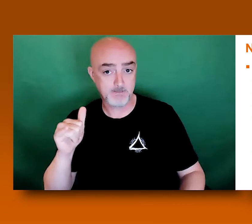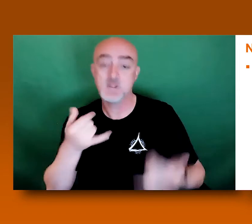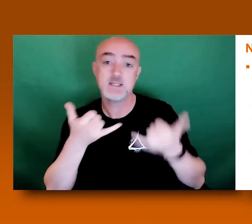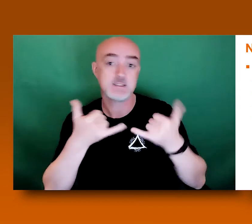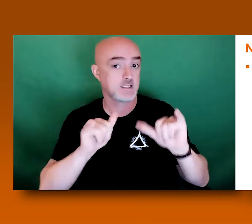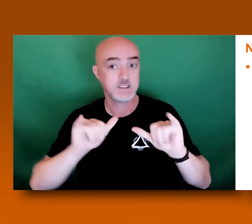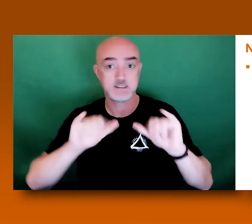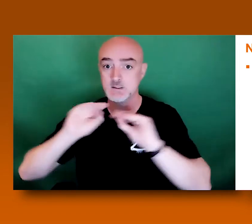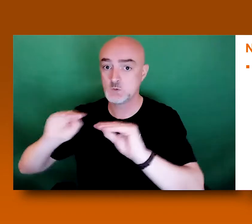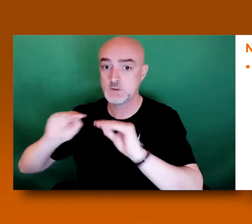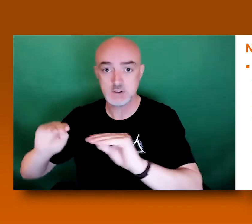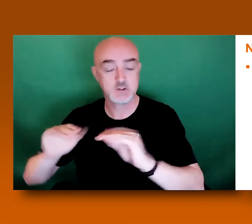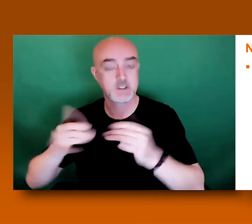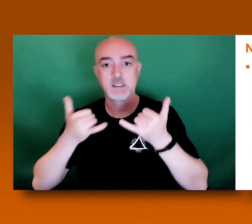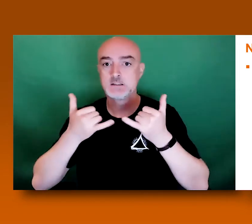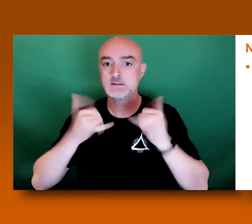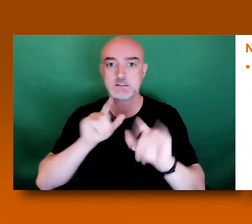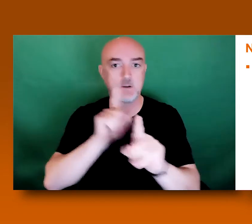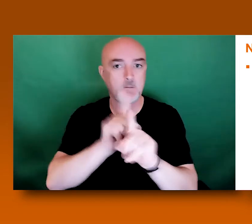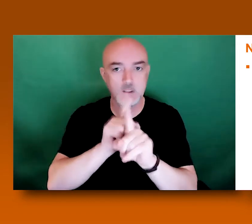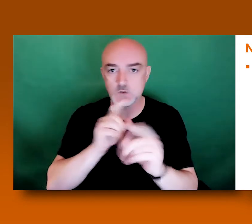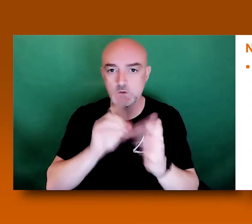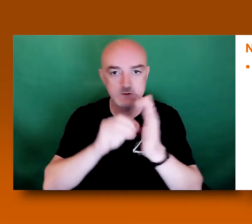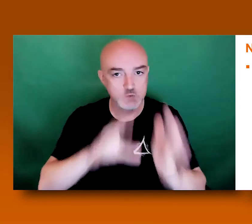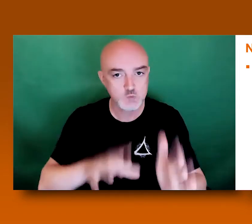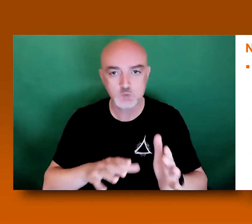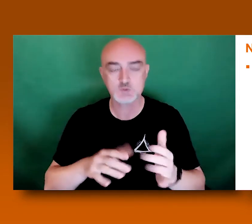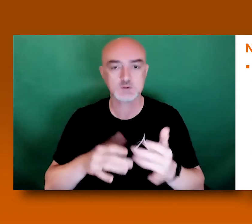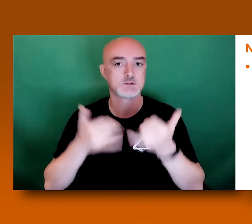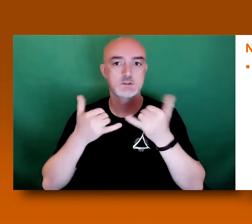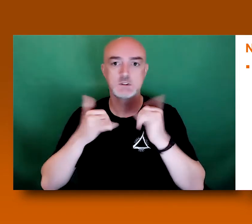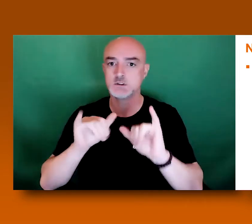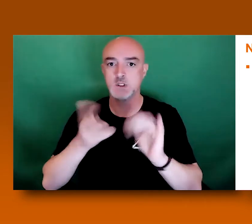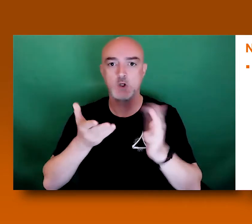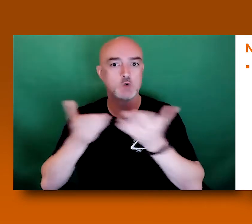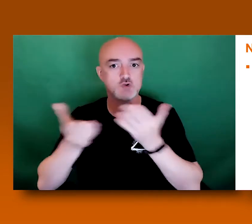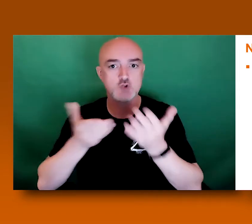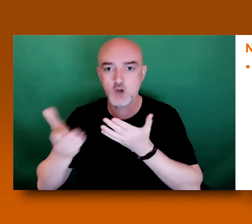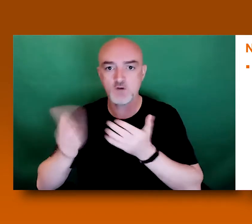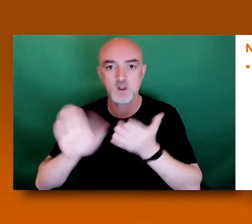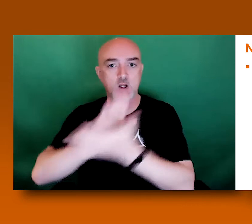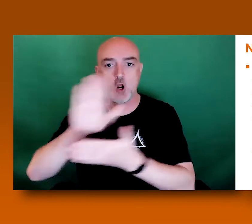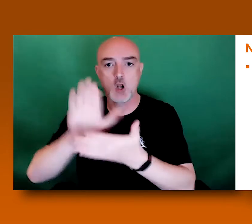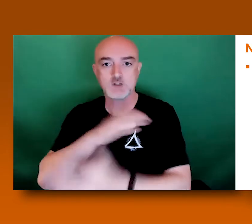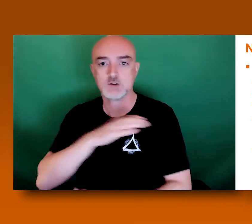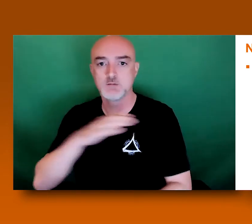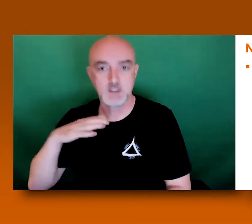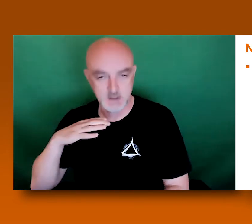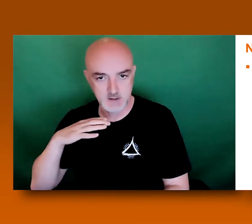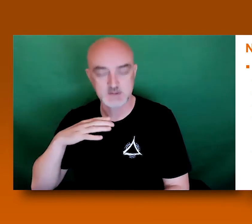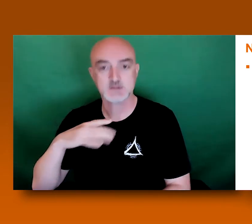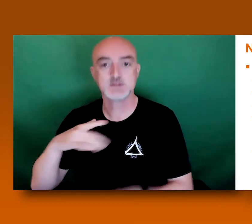in the midst of all the other assignments that they have, whether they're instructing other students